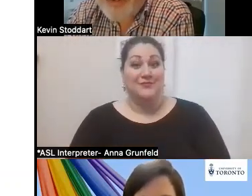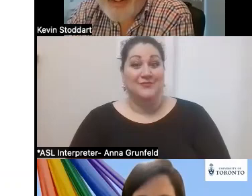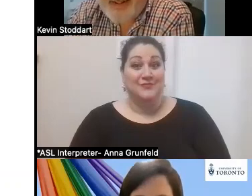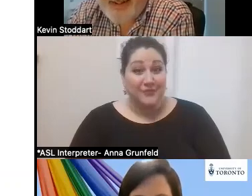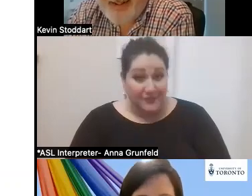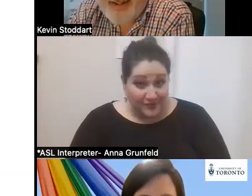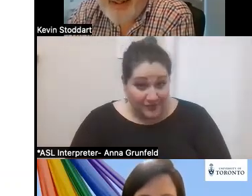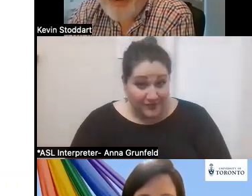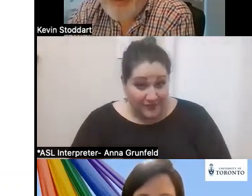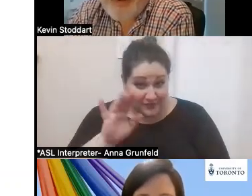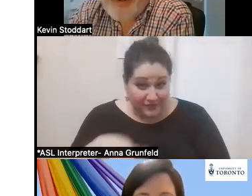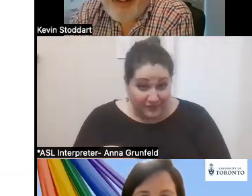Yeah, that's part of the question.